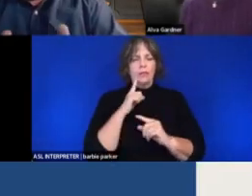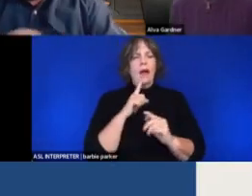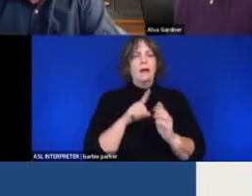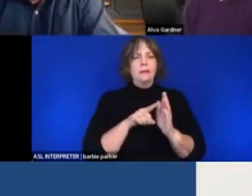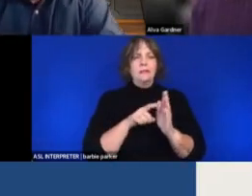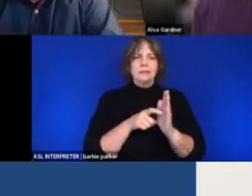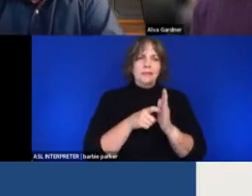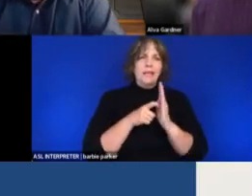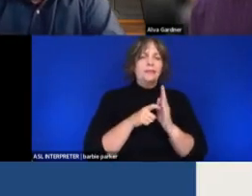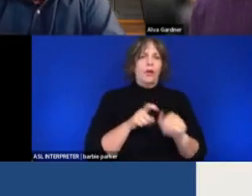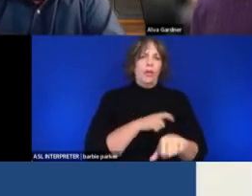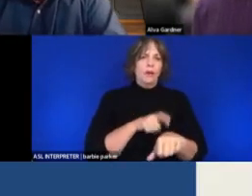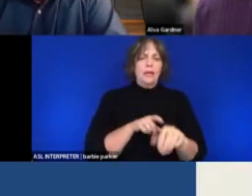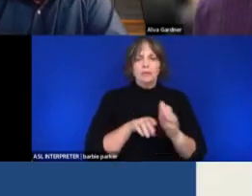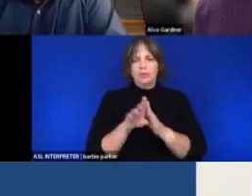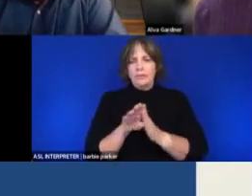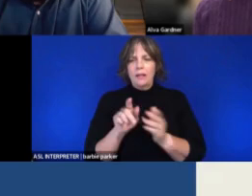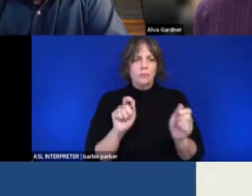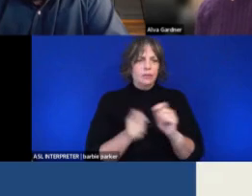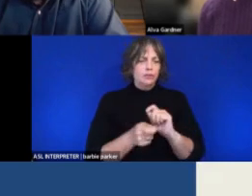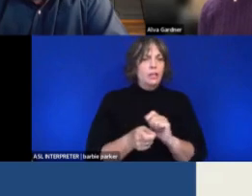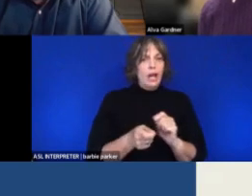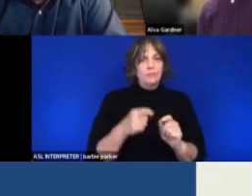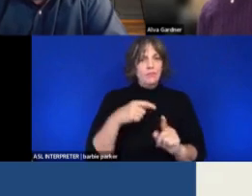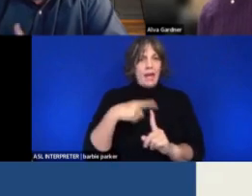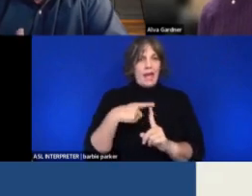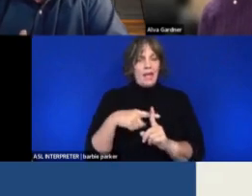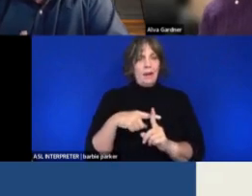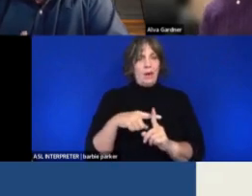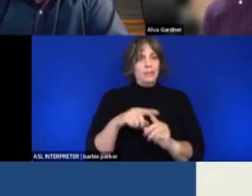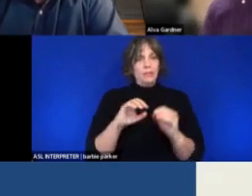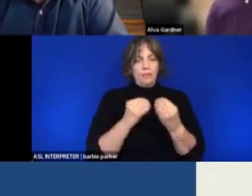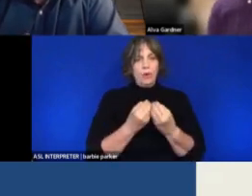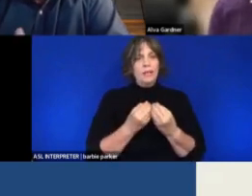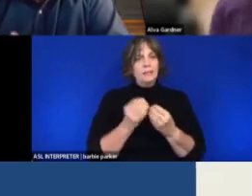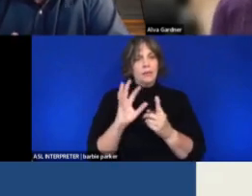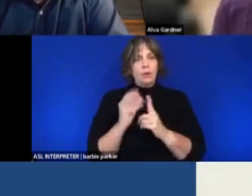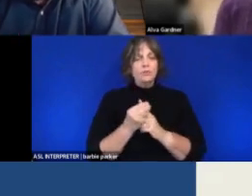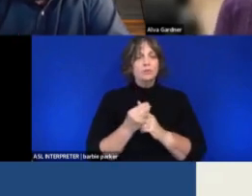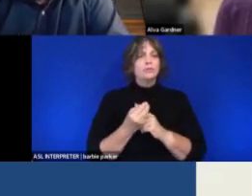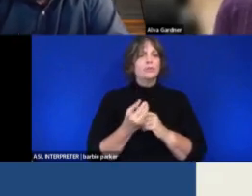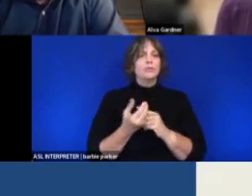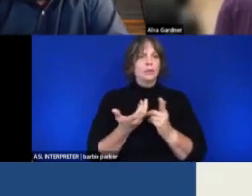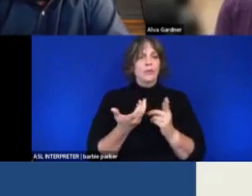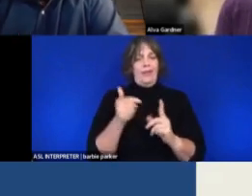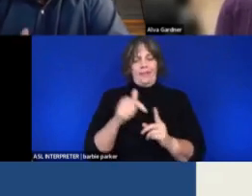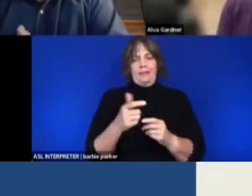take a long time to change in a positive organizational culture really is a core element of a person-centered system and